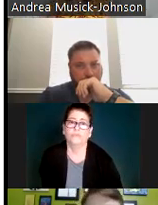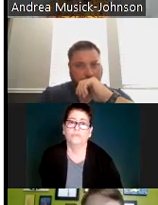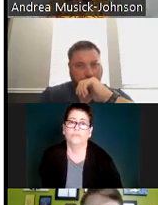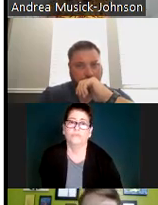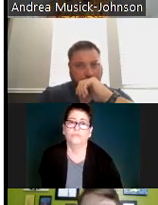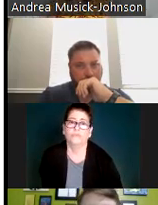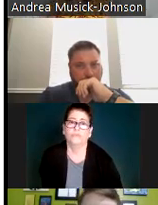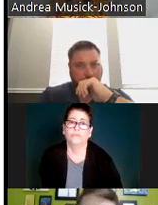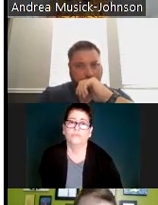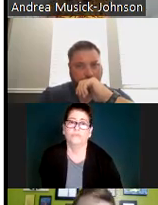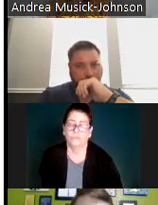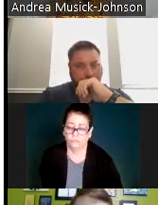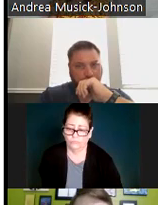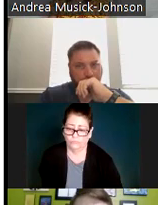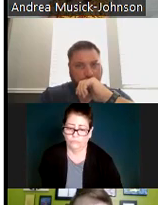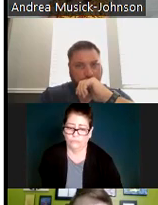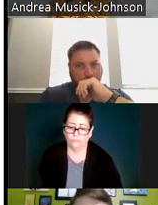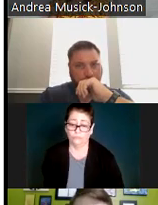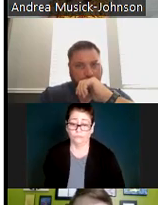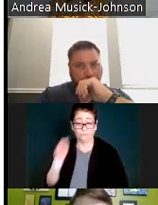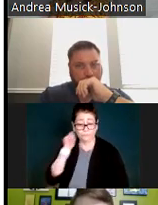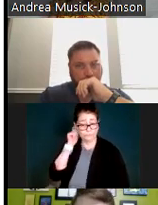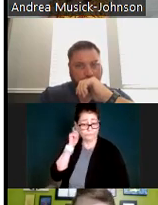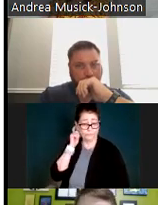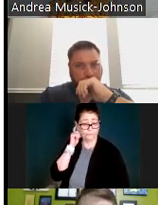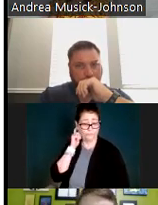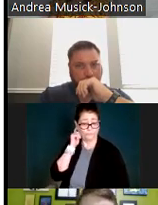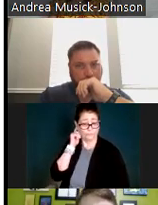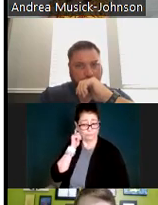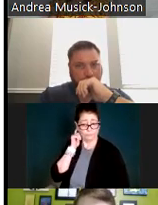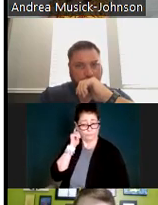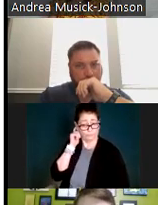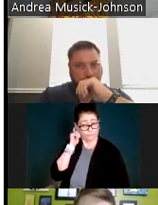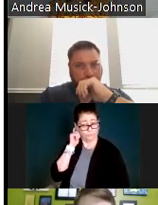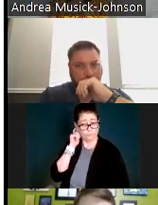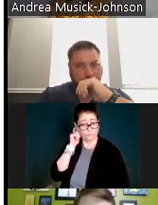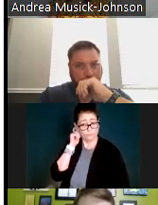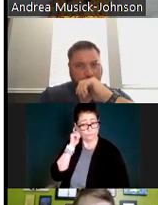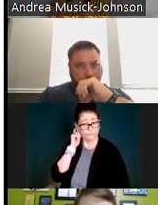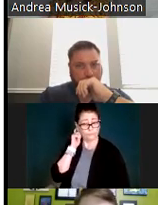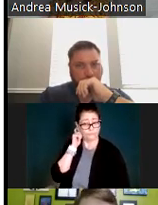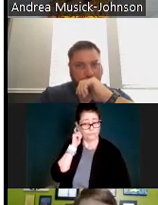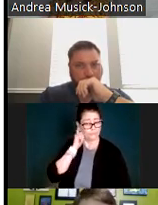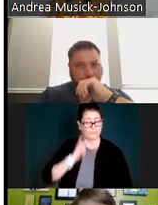Maybe, oh goodness, the one thing I didn't practice today. Lucia,